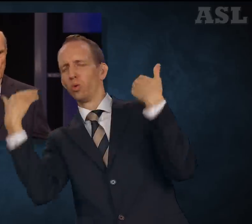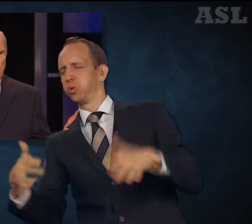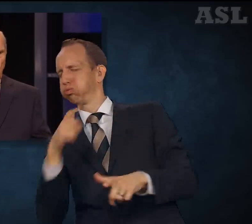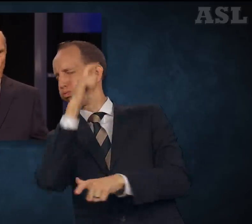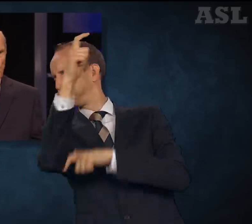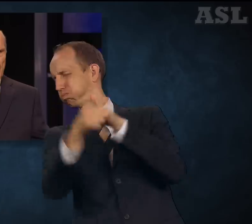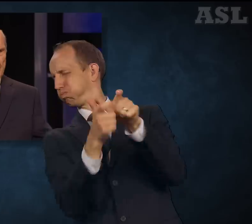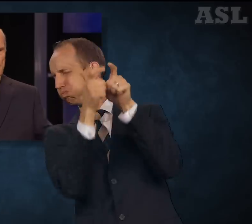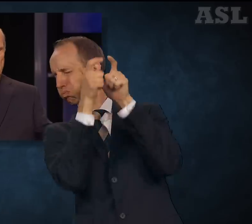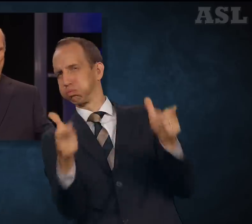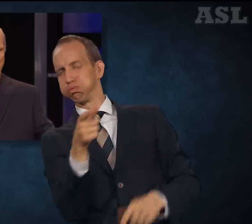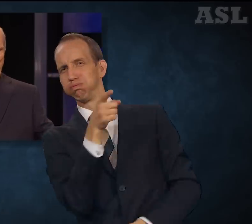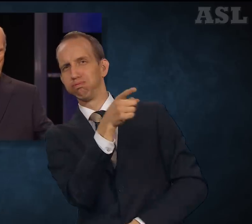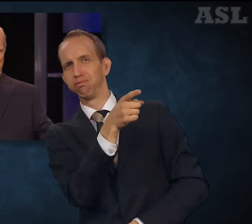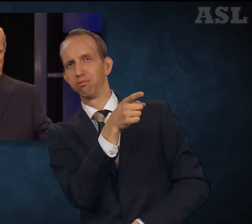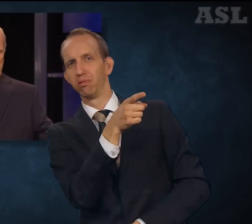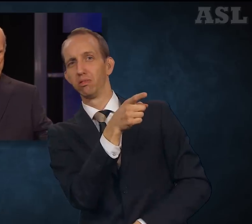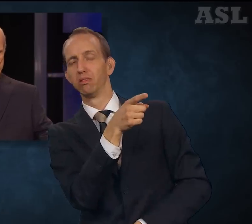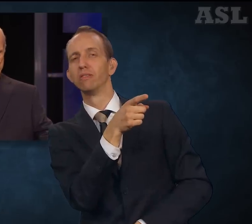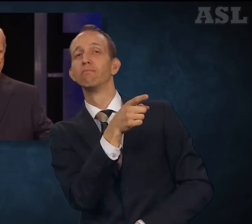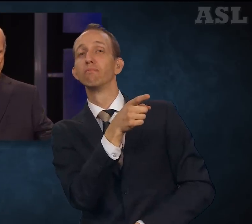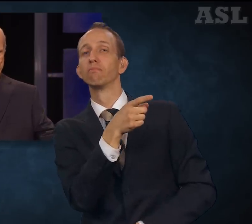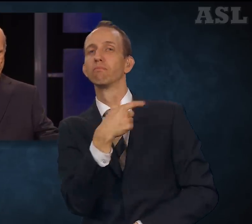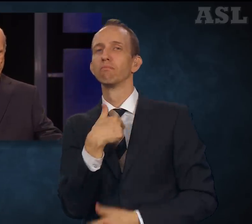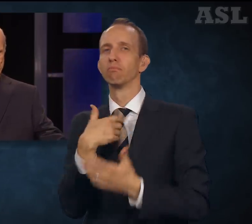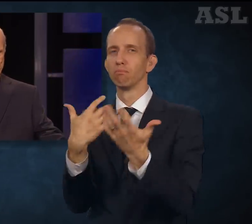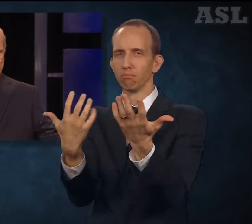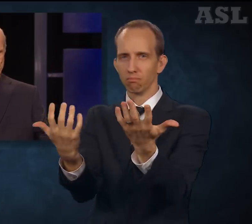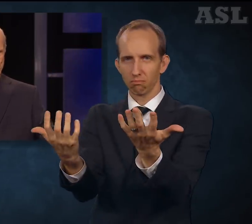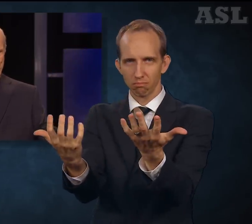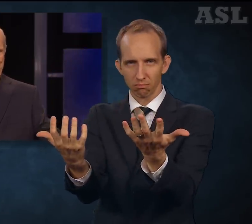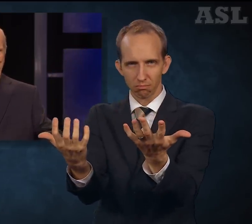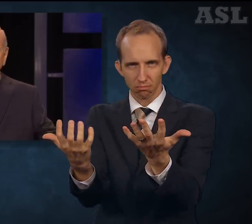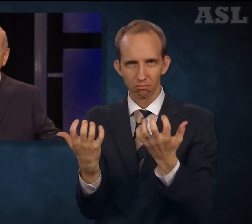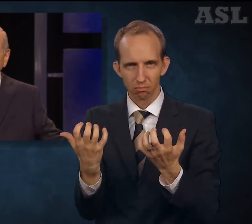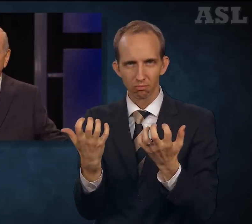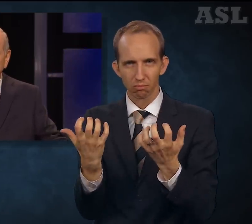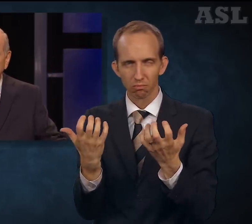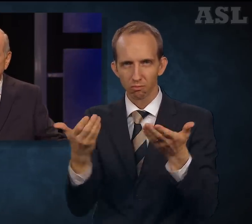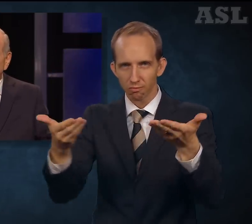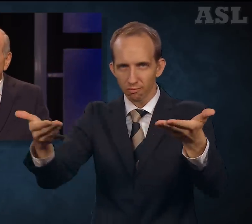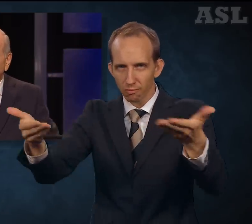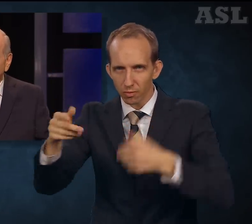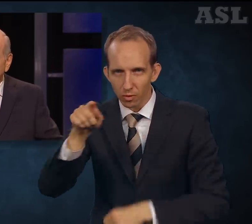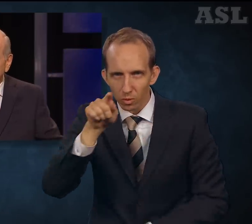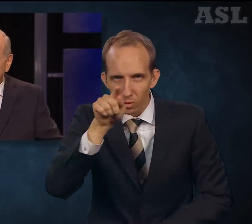CAUSE, AND THE GREATEST WORK